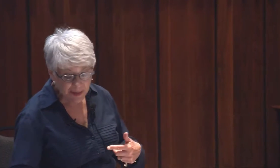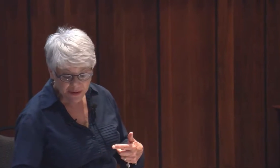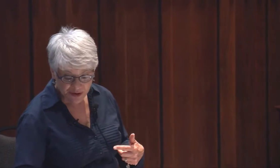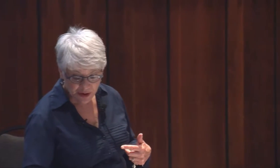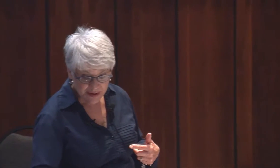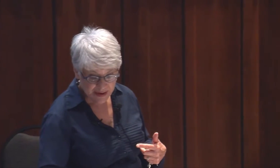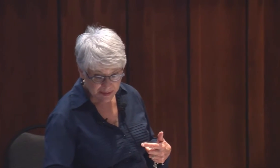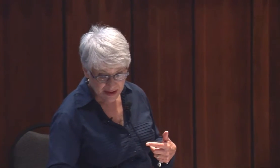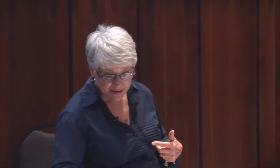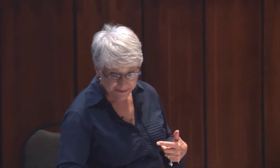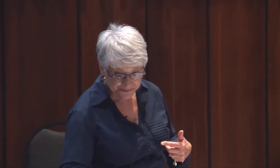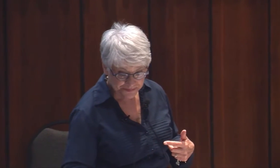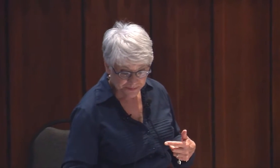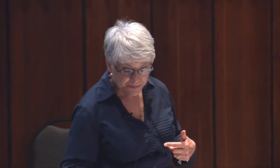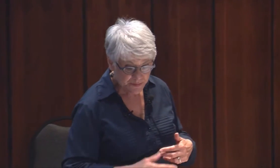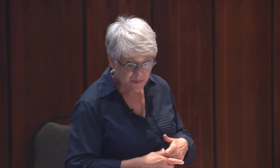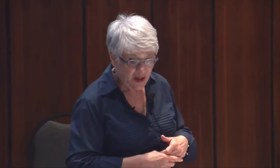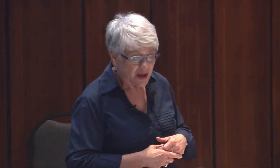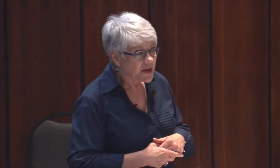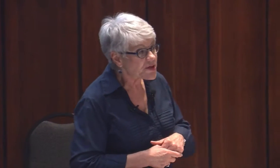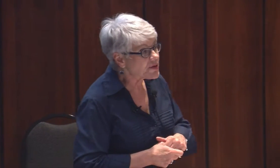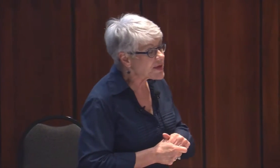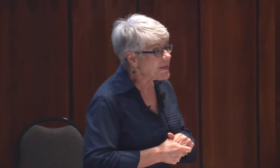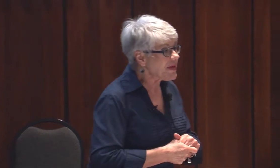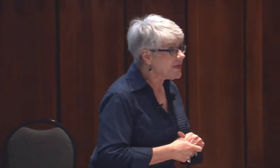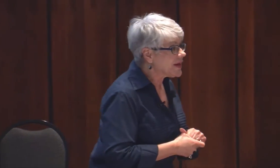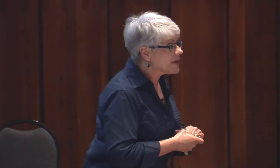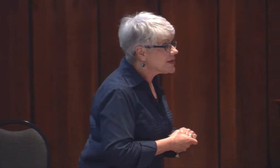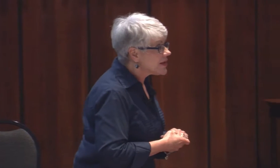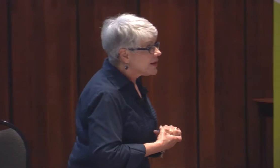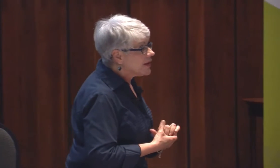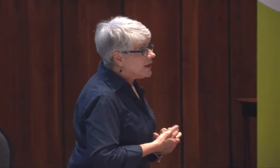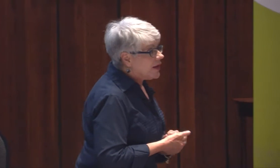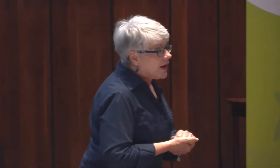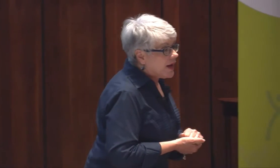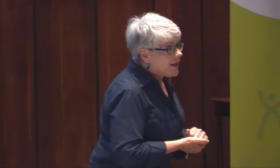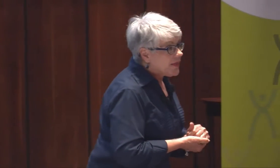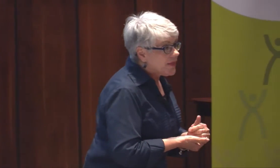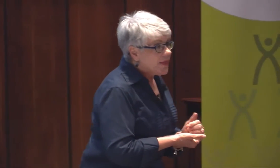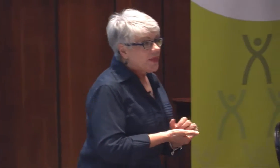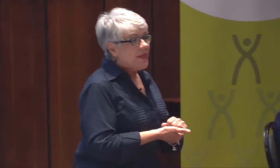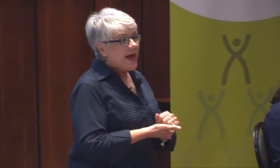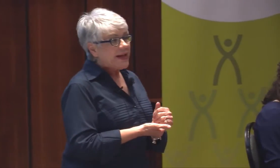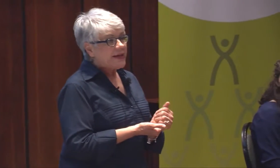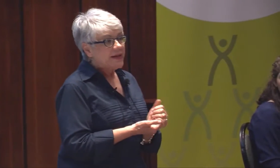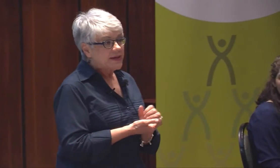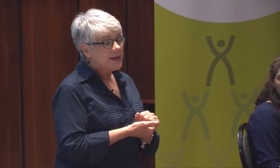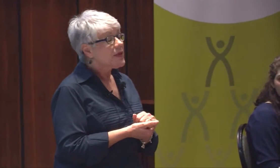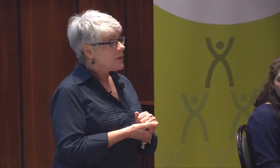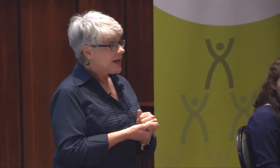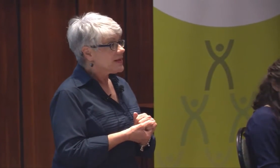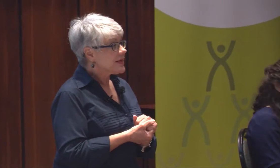others know what they mean. So some of the things that, some of the ways that